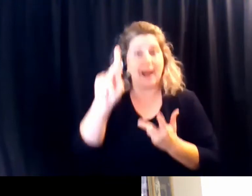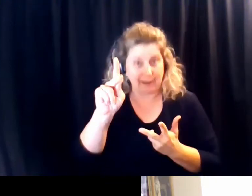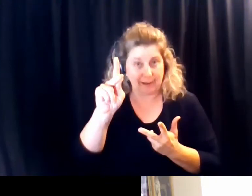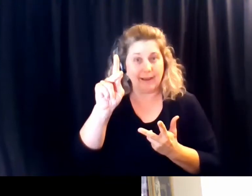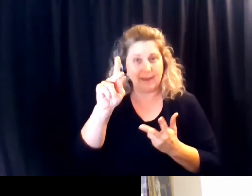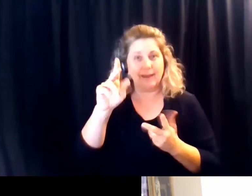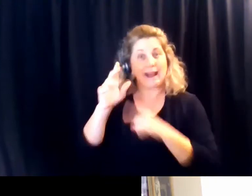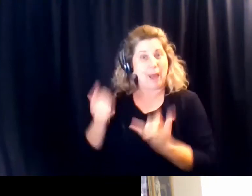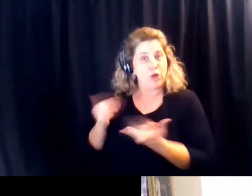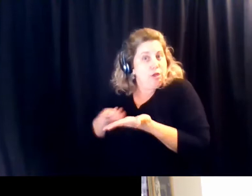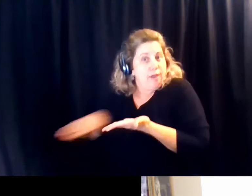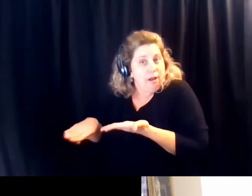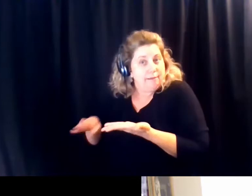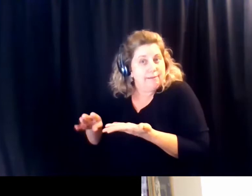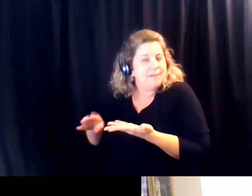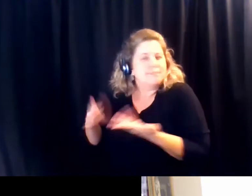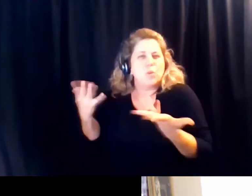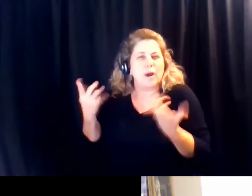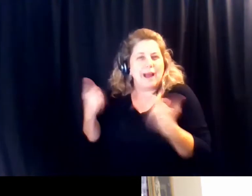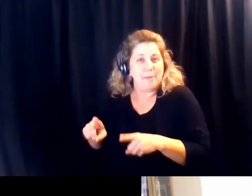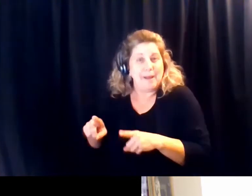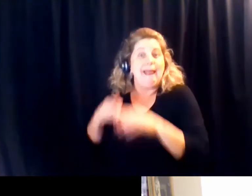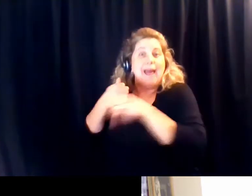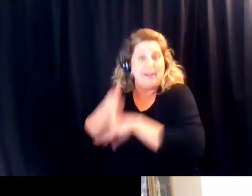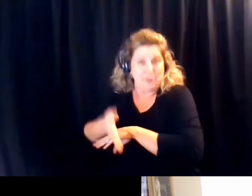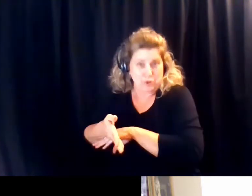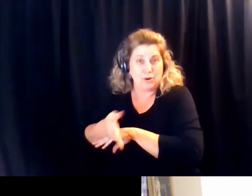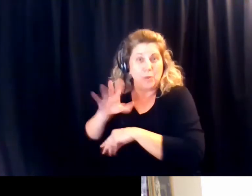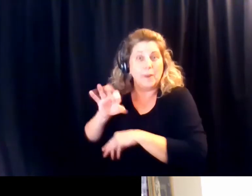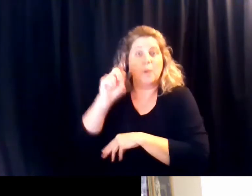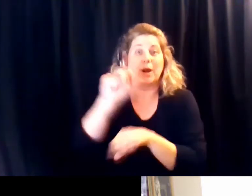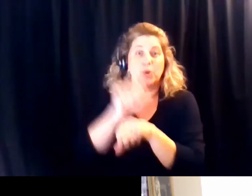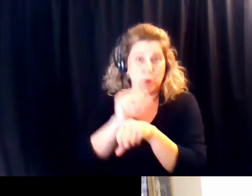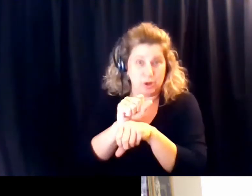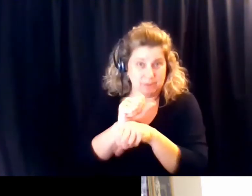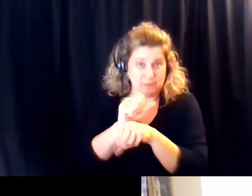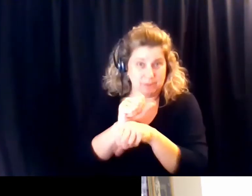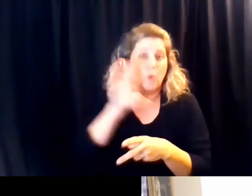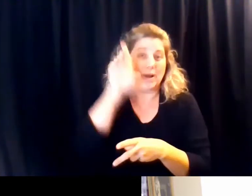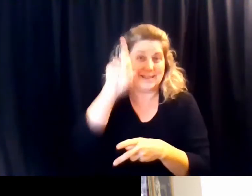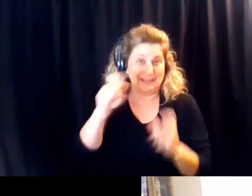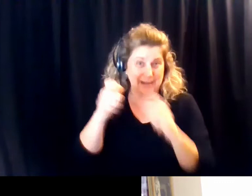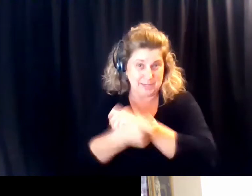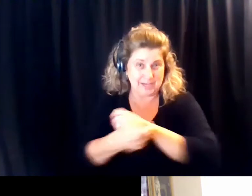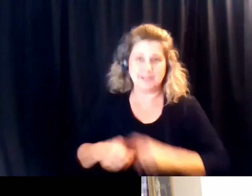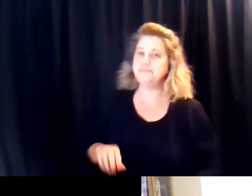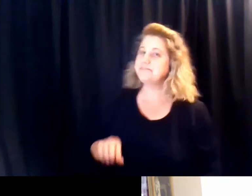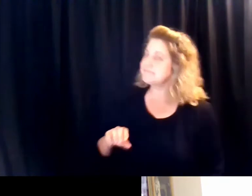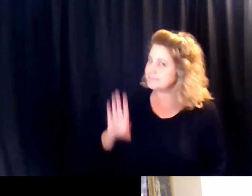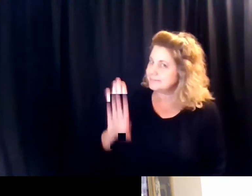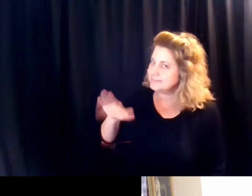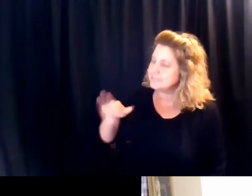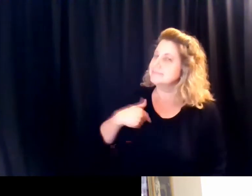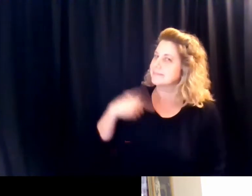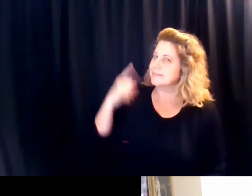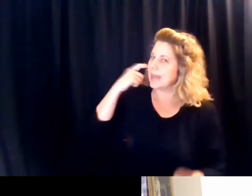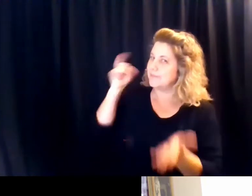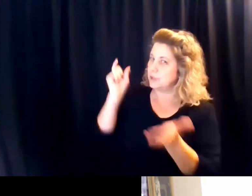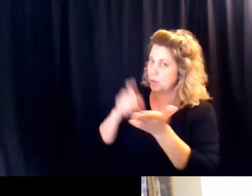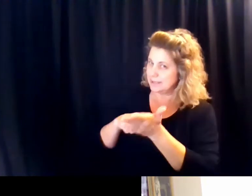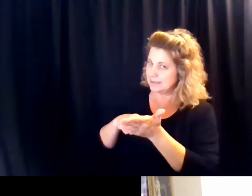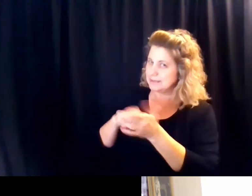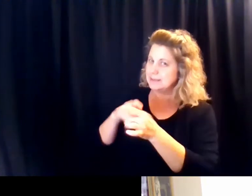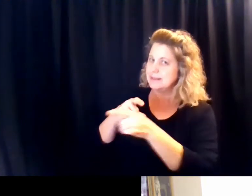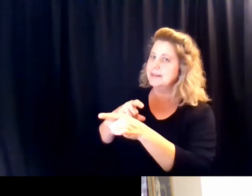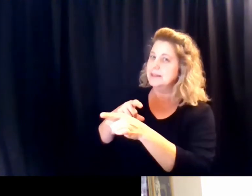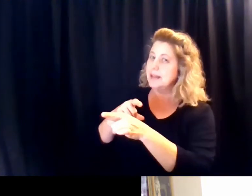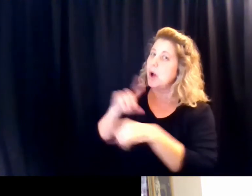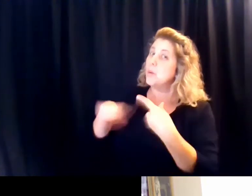Judith Heumann: Yes. So I think you and I and people who had our disability glory younger. It's a little different because you know we are disabled people, it is who we are.